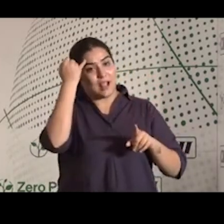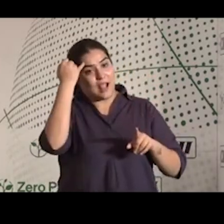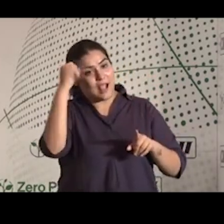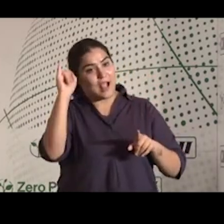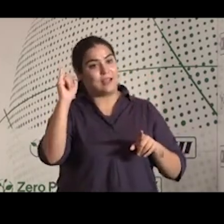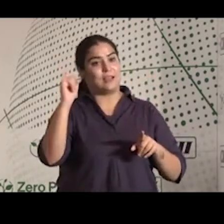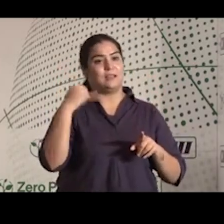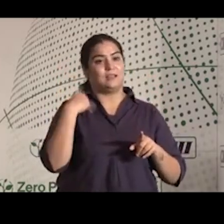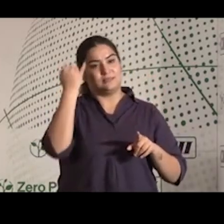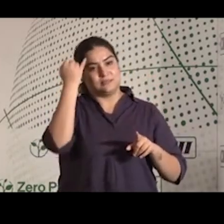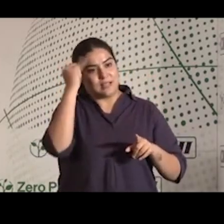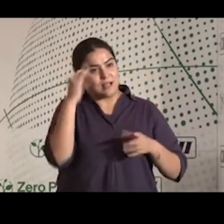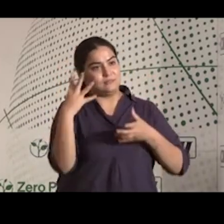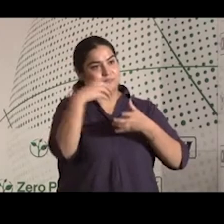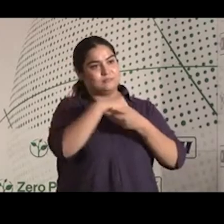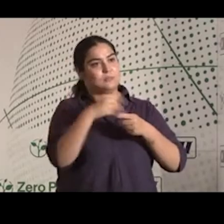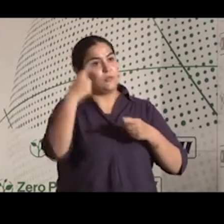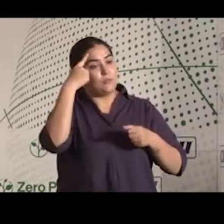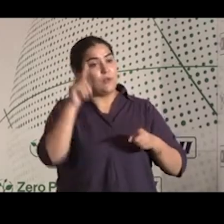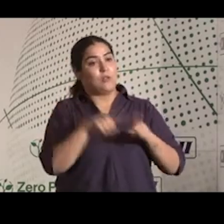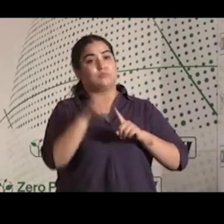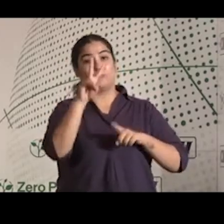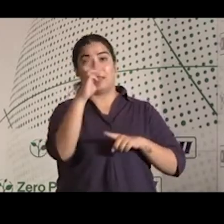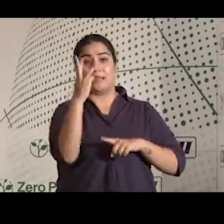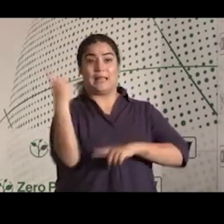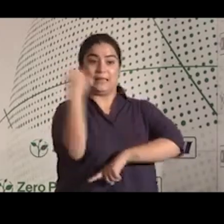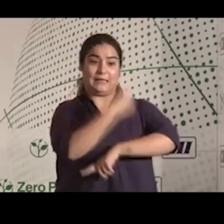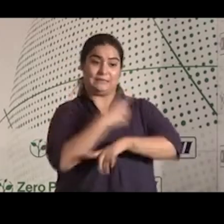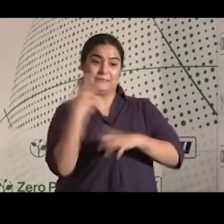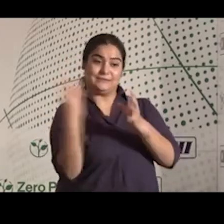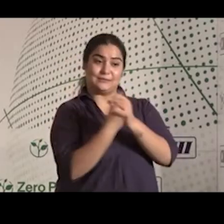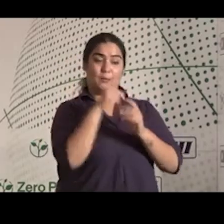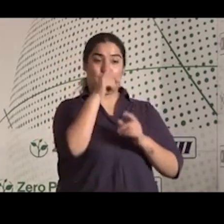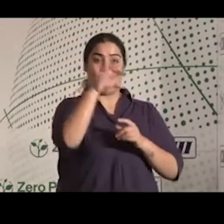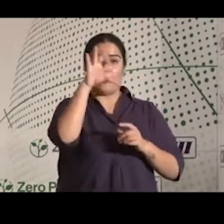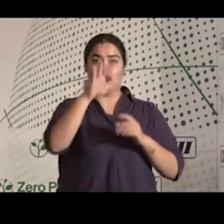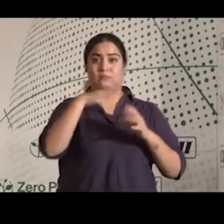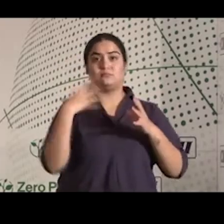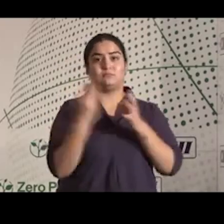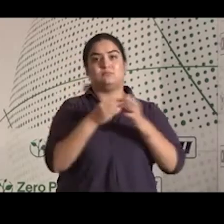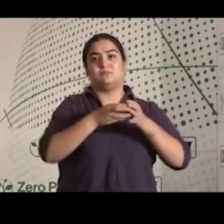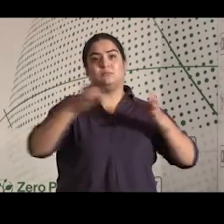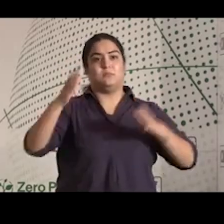In January 2023, in those three days, we had more than 90 parallel events